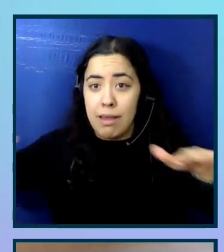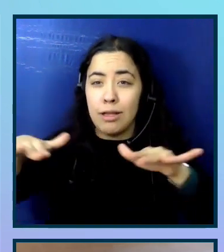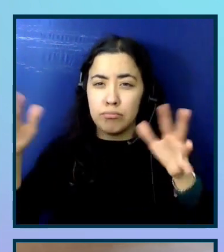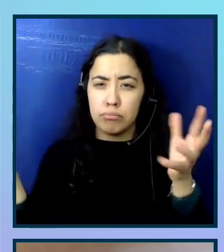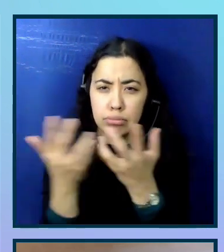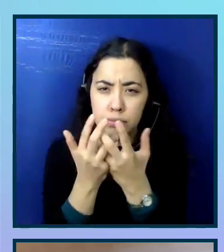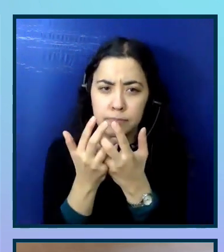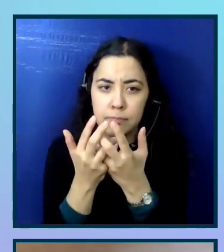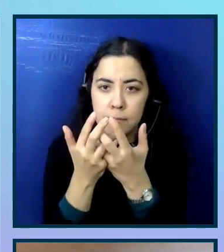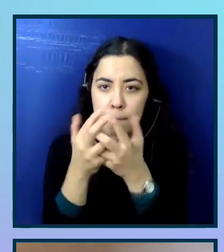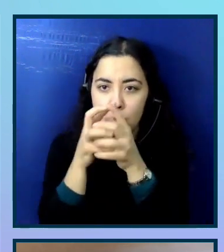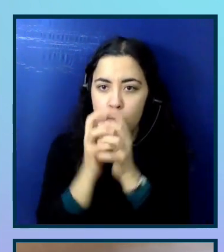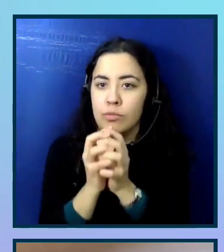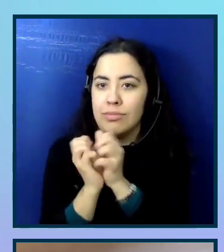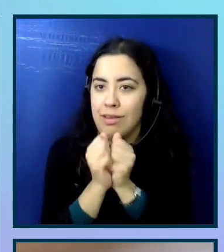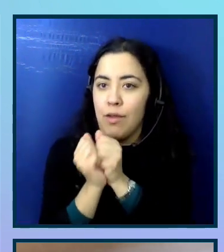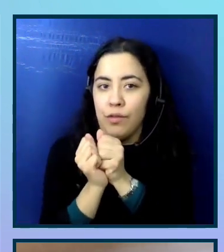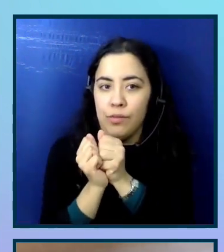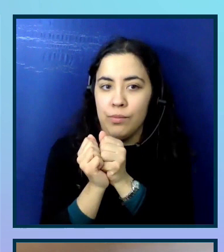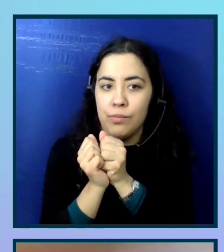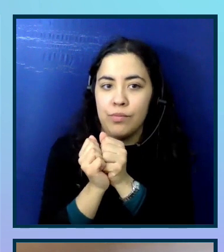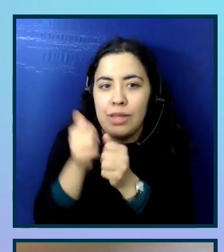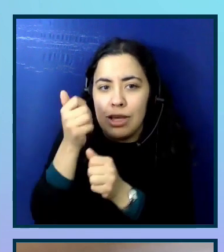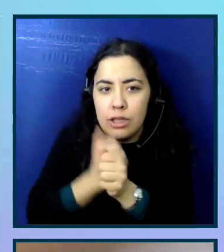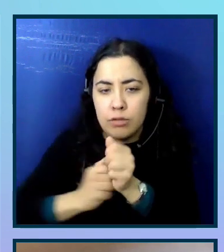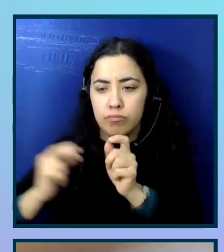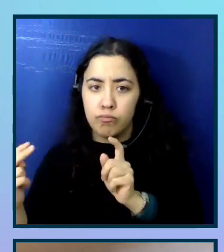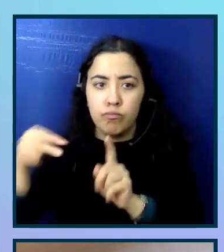Each aspect of this merging experience must be accessible.